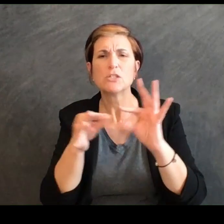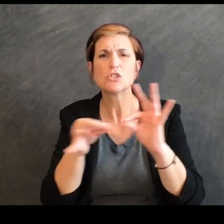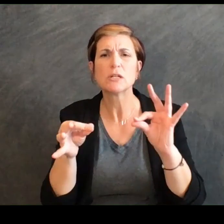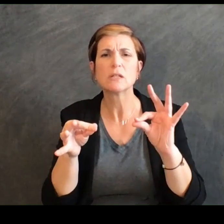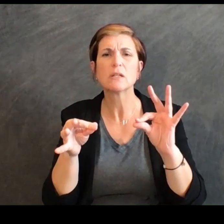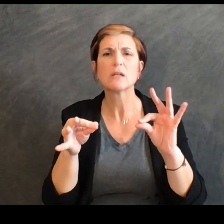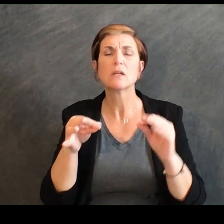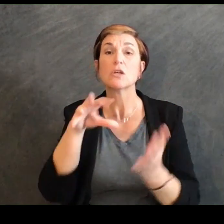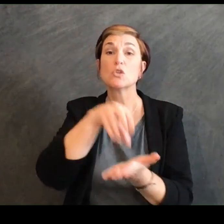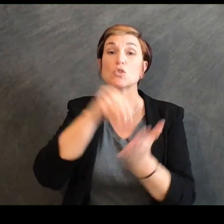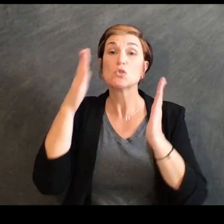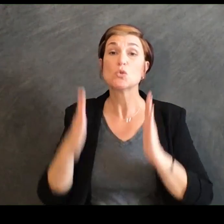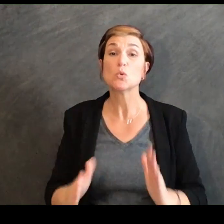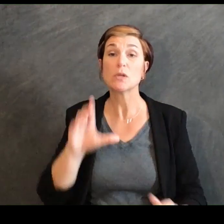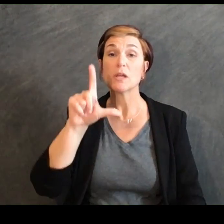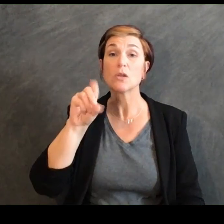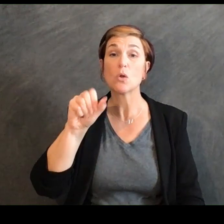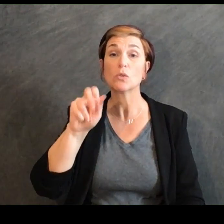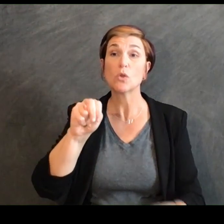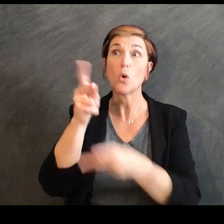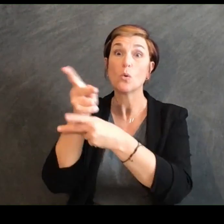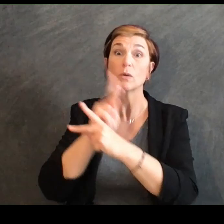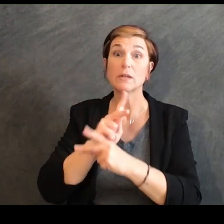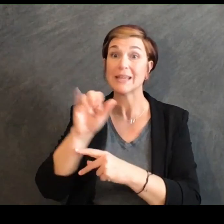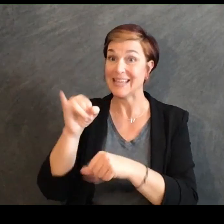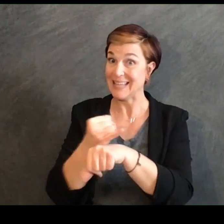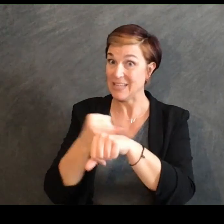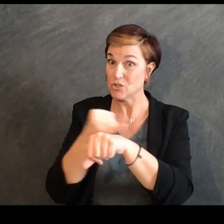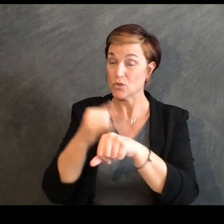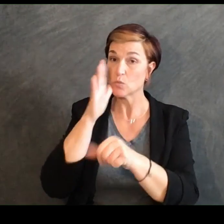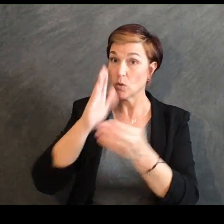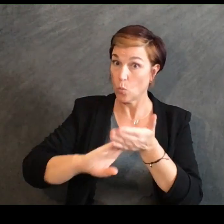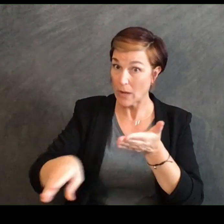loans yeah you talk about buying oil from the from the SPR or adding to the